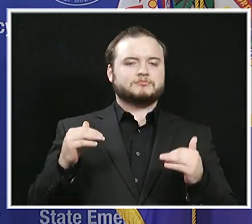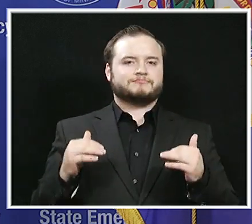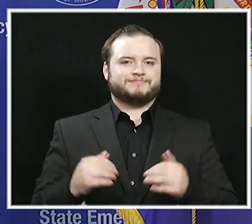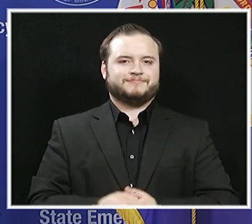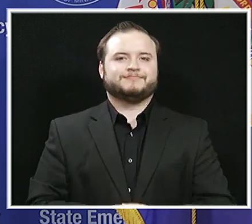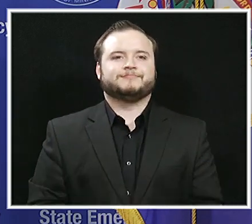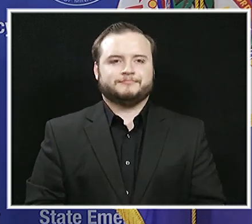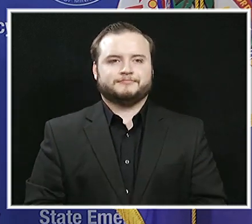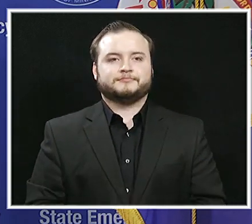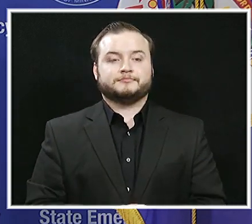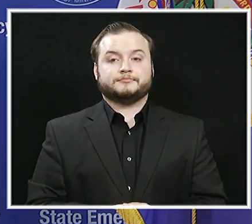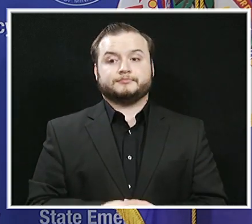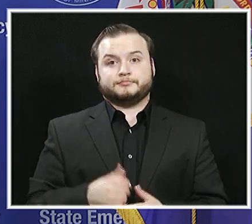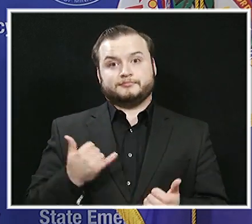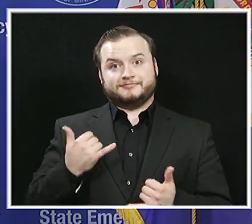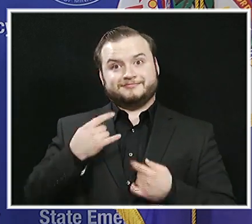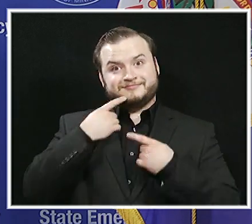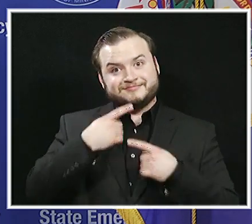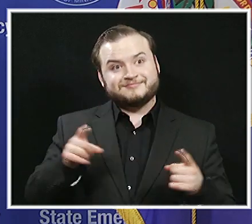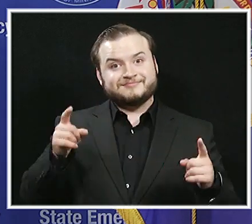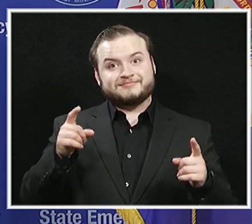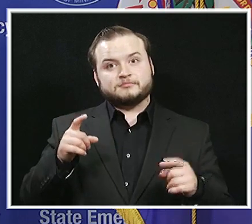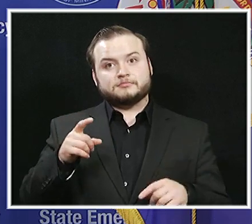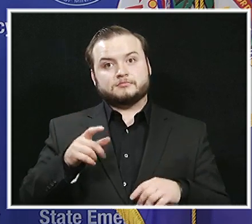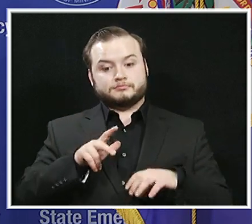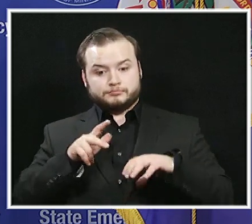situation especially in appreciation of how you balance